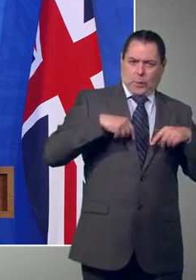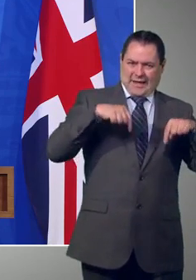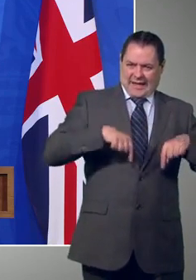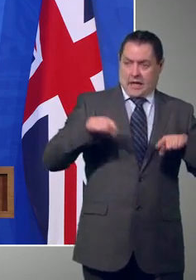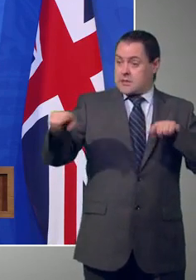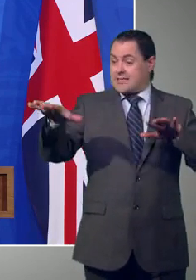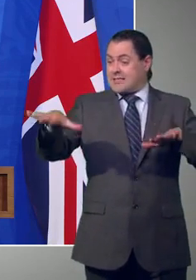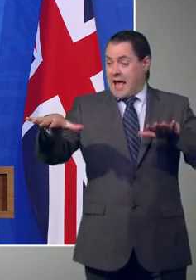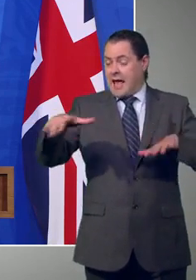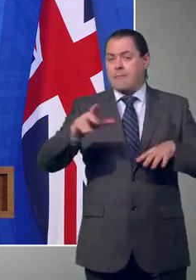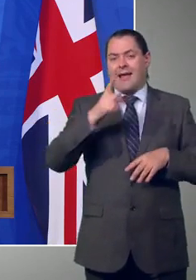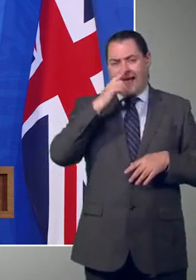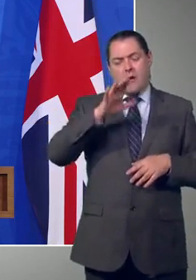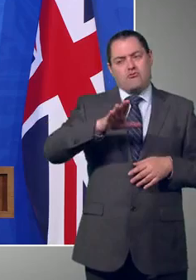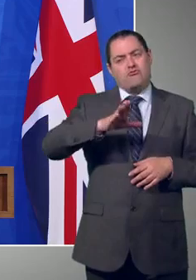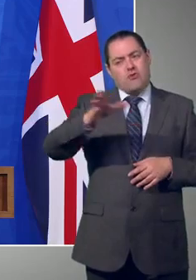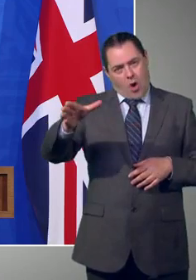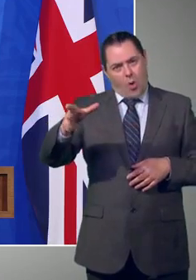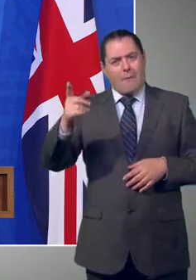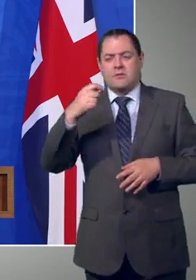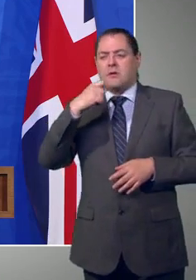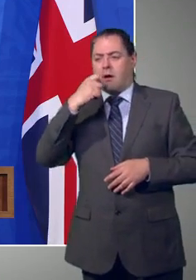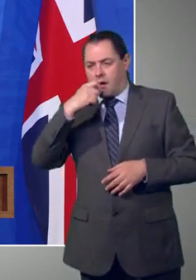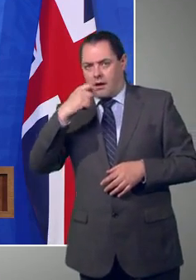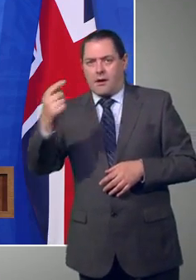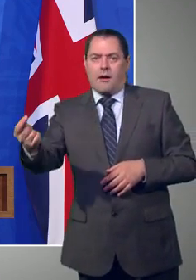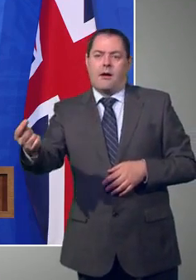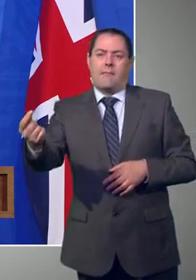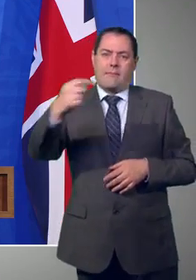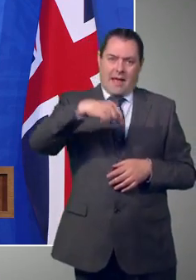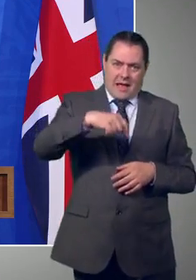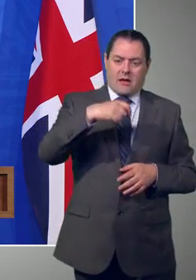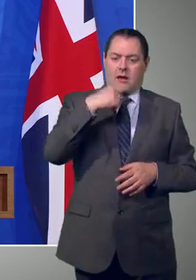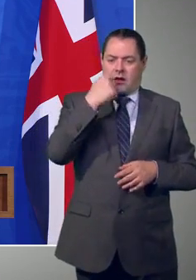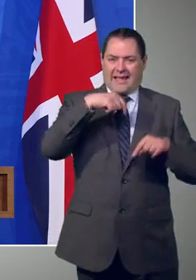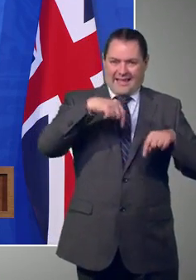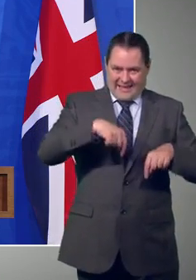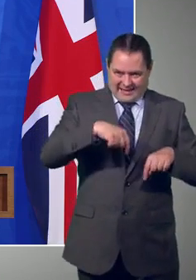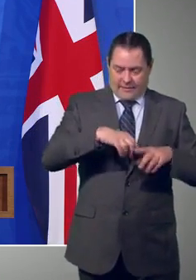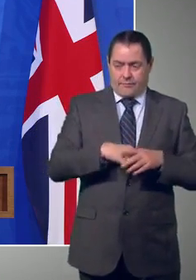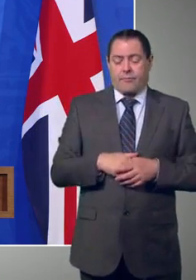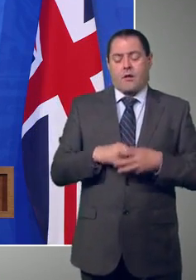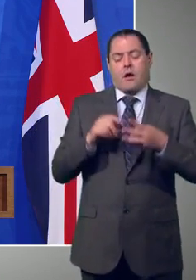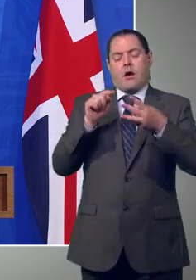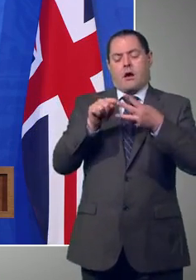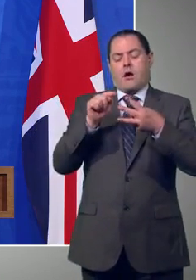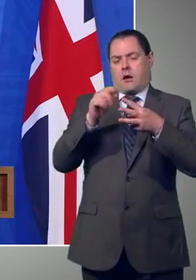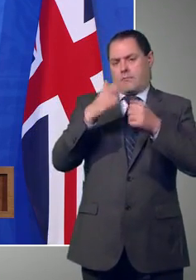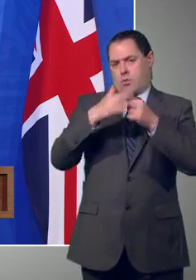have. More stringent rules for the Amber and red list countries where people